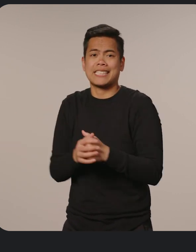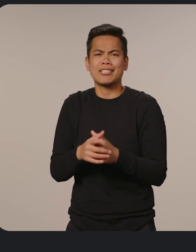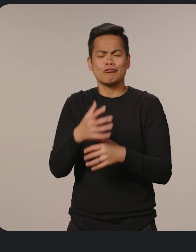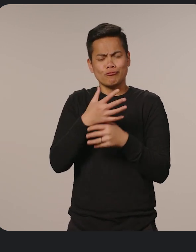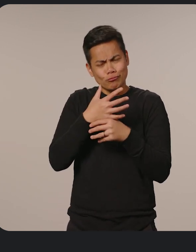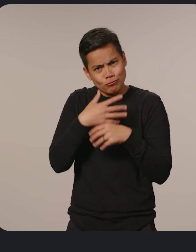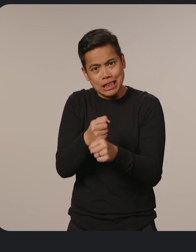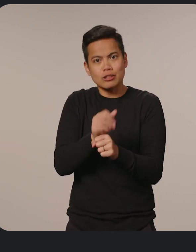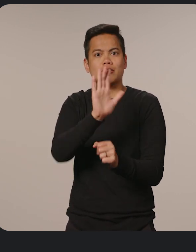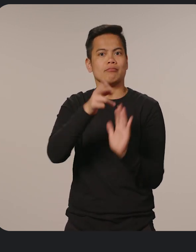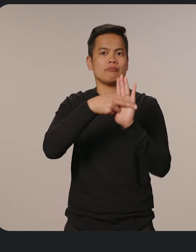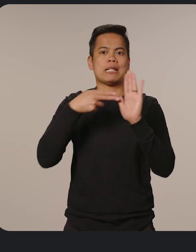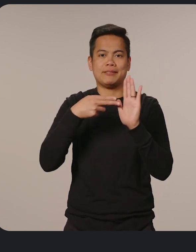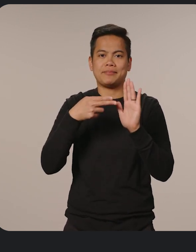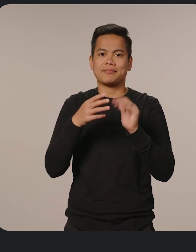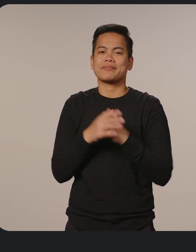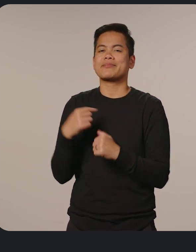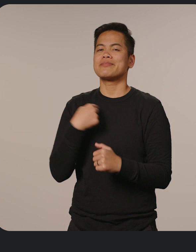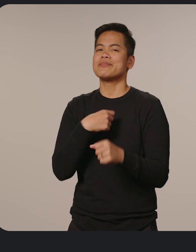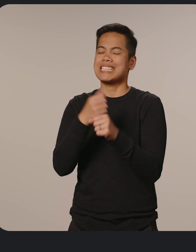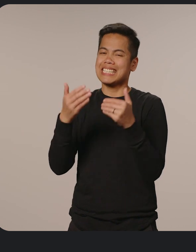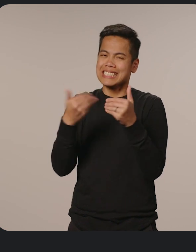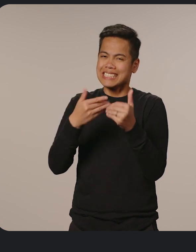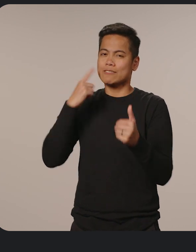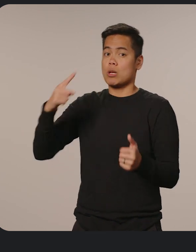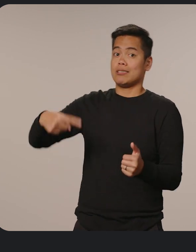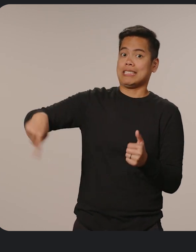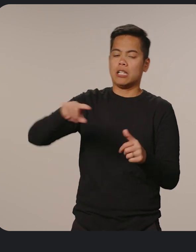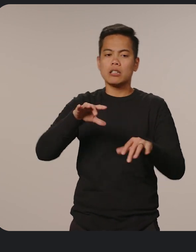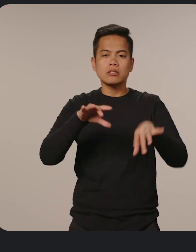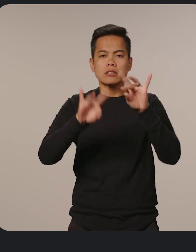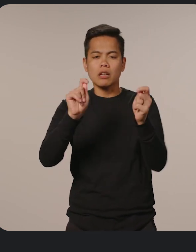for them to discover and adopt automations with your brand